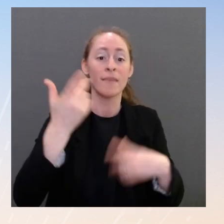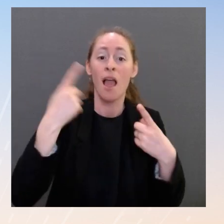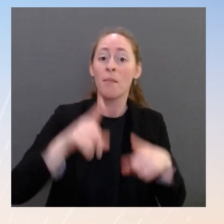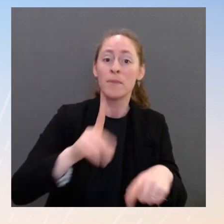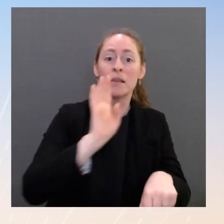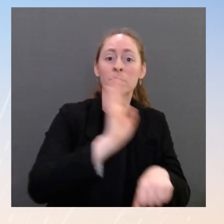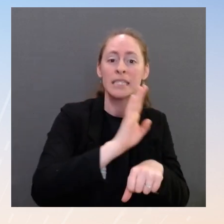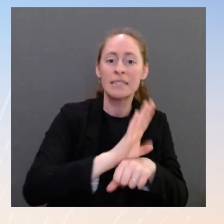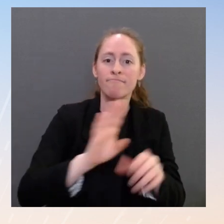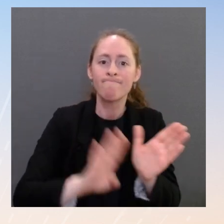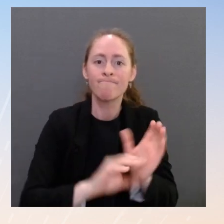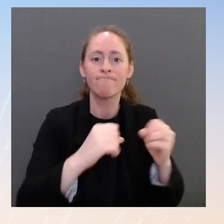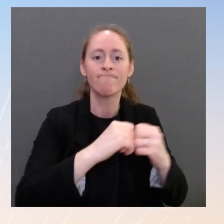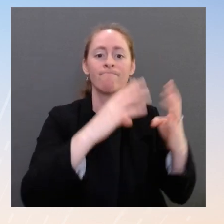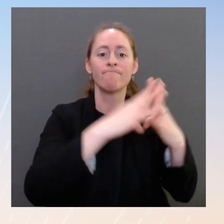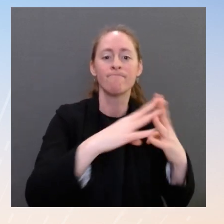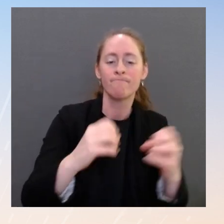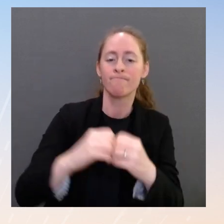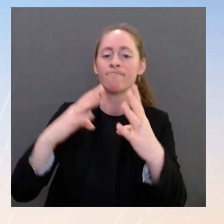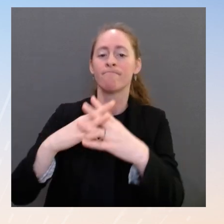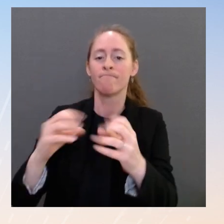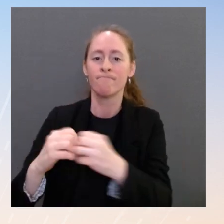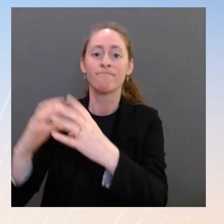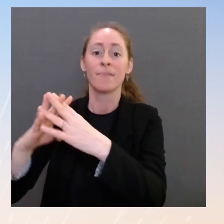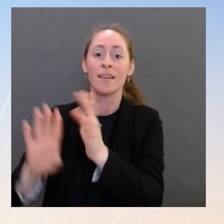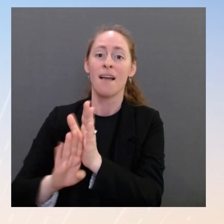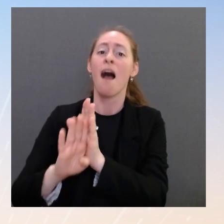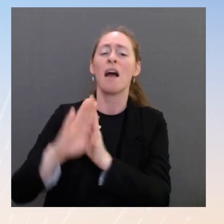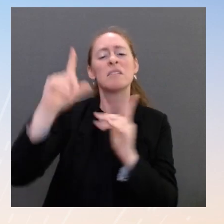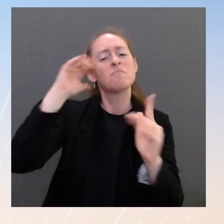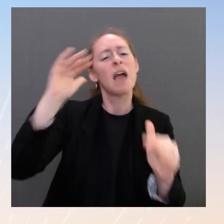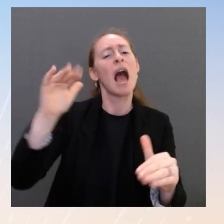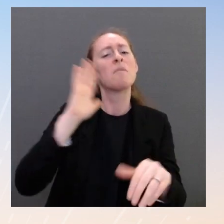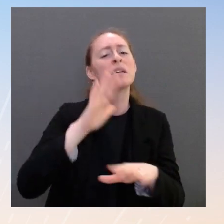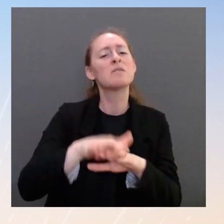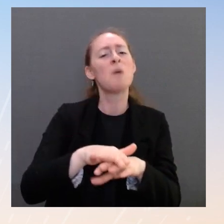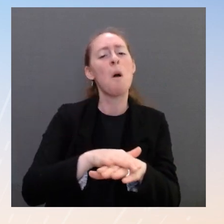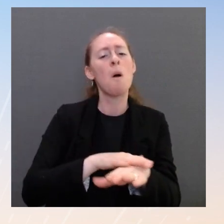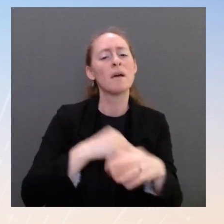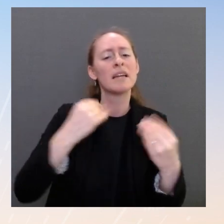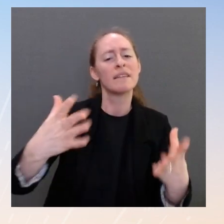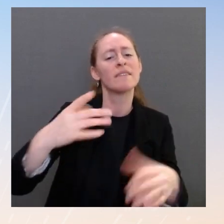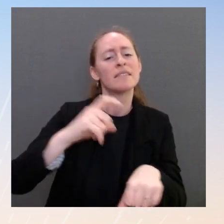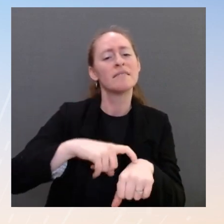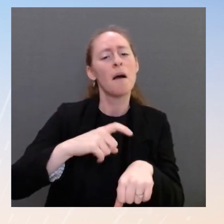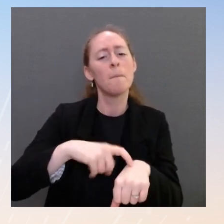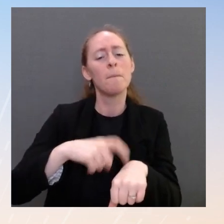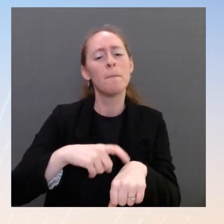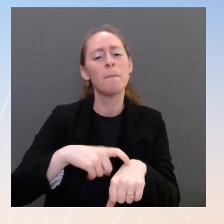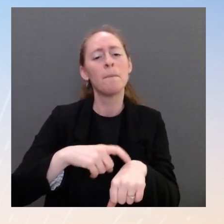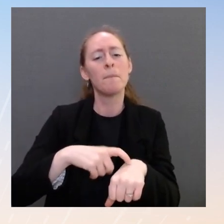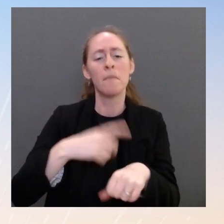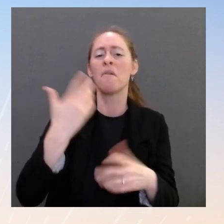though still positive, this quarter. This is something that has been pointed out -- or this trend or these reasoning -- this reasoning, I should say, has been pointed out